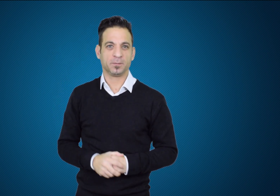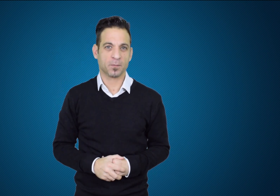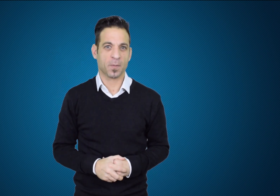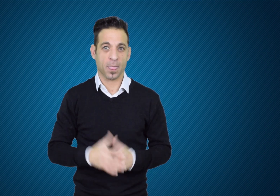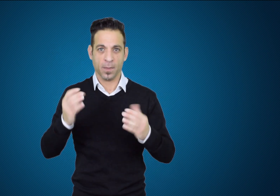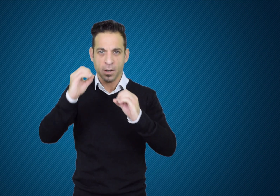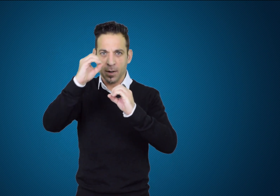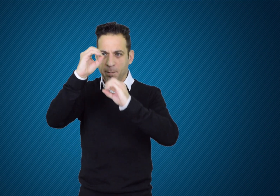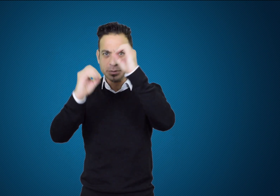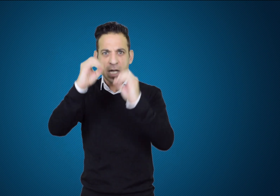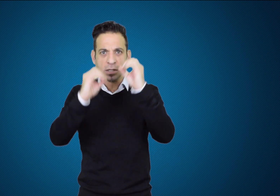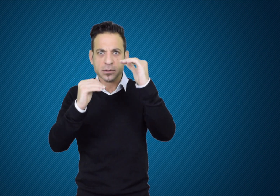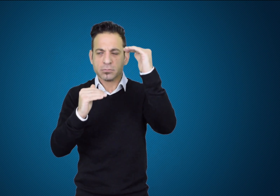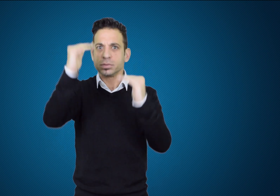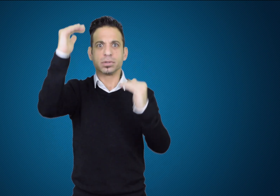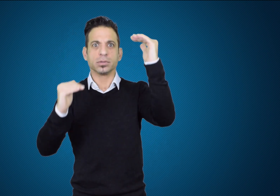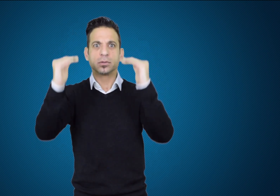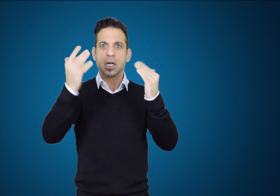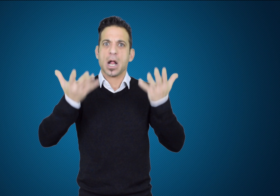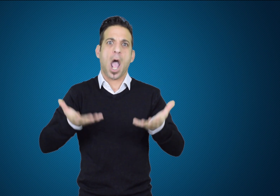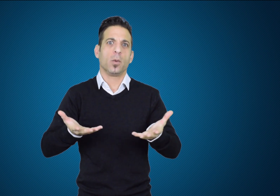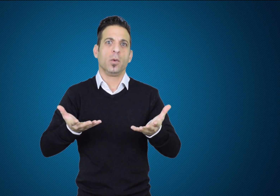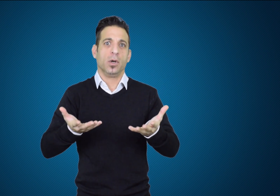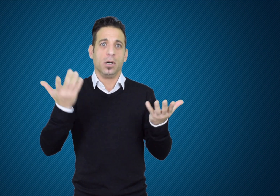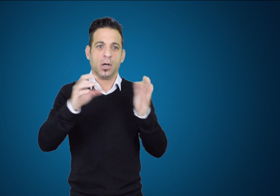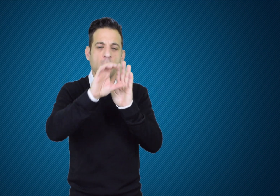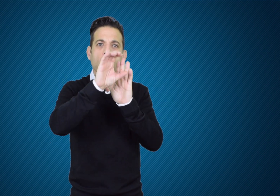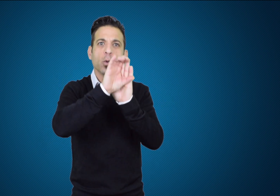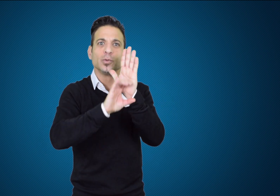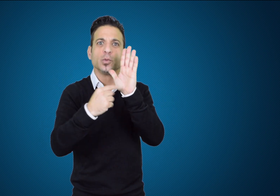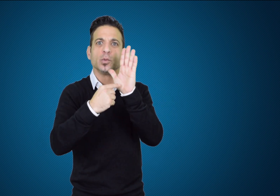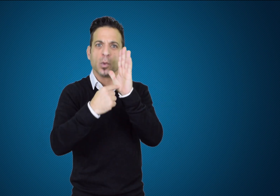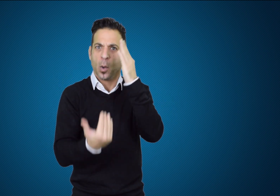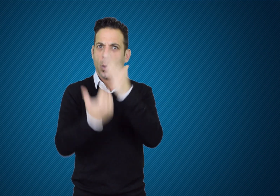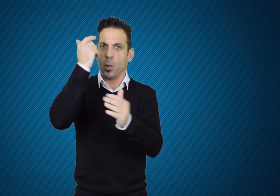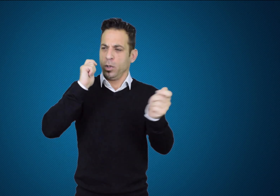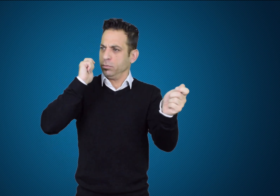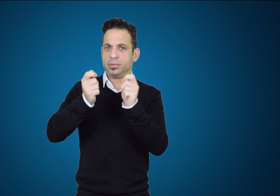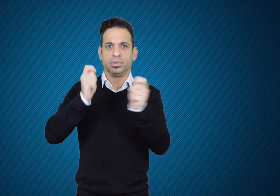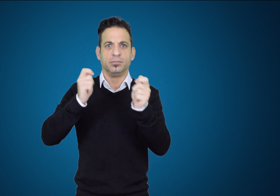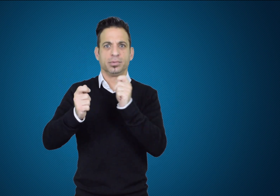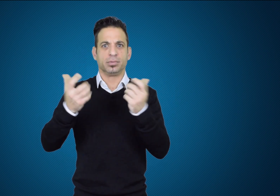it set precedent and now the new changes to the Constitution